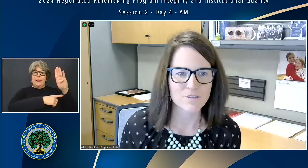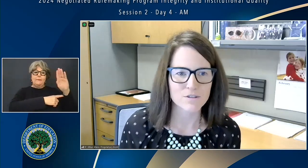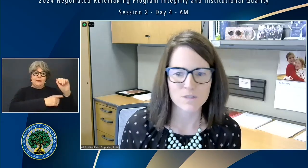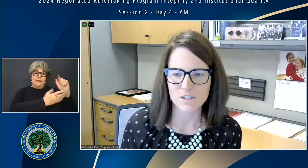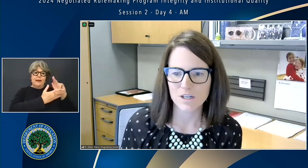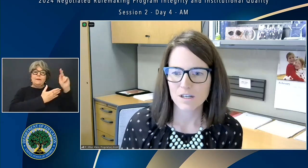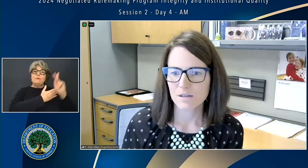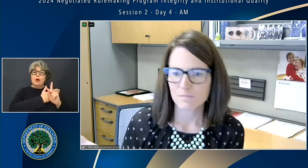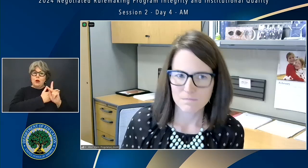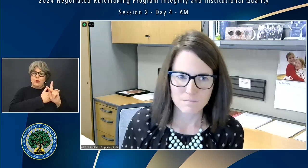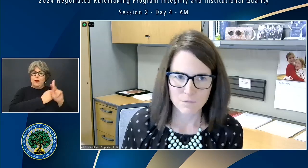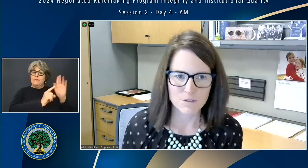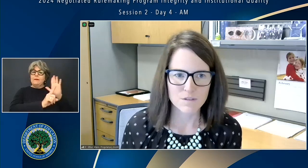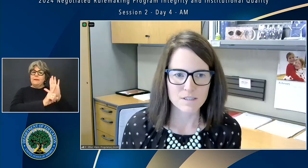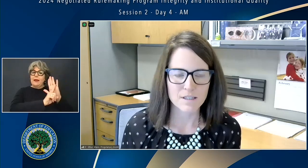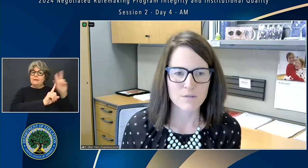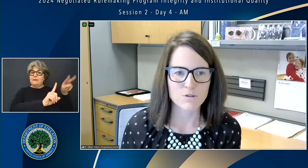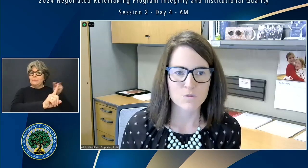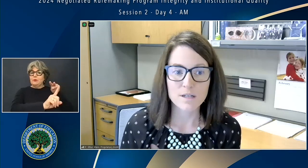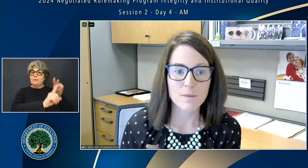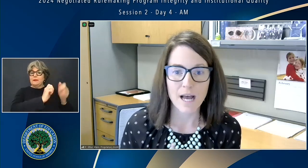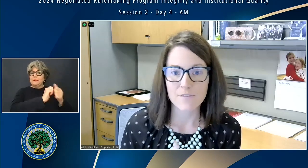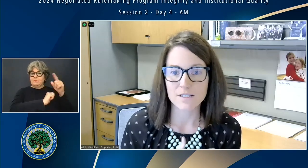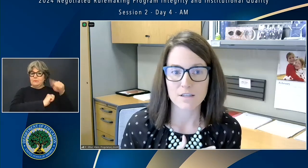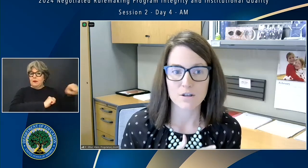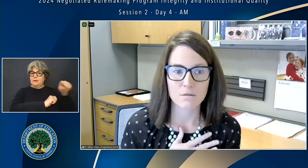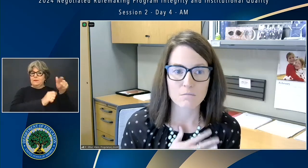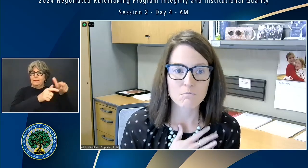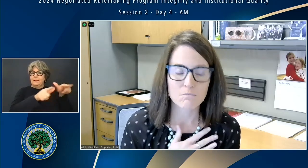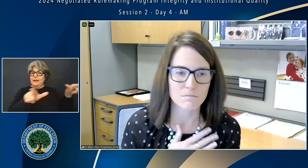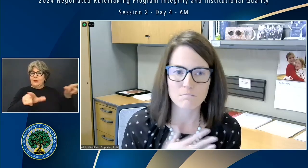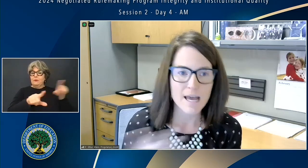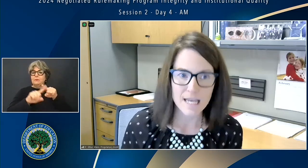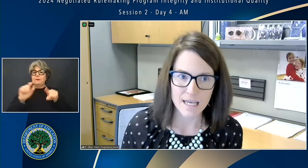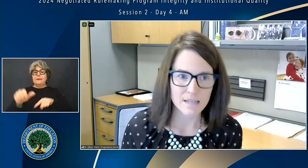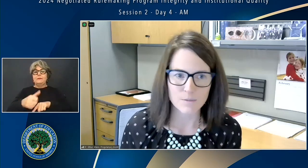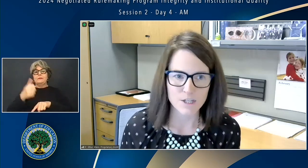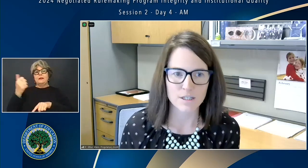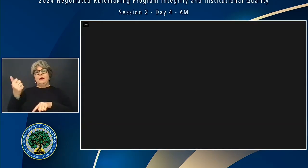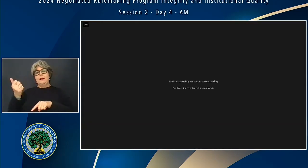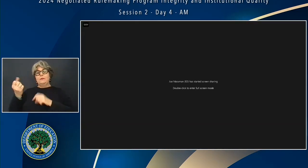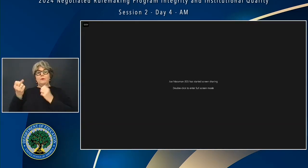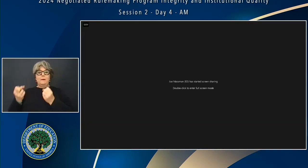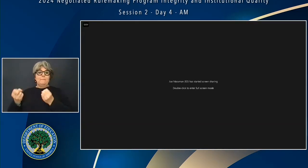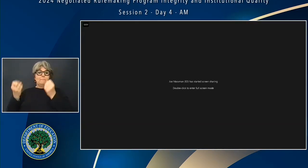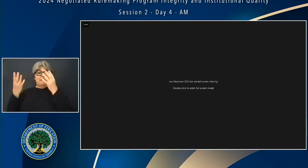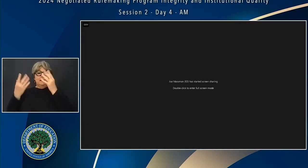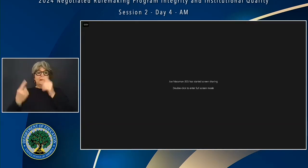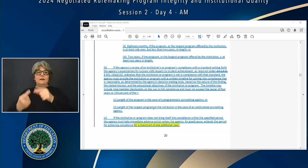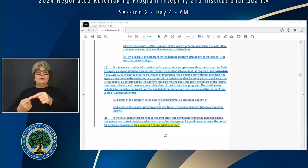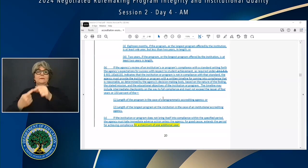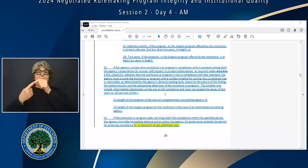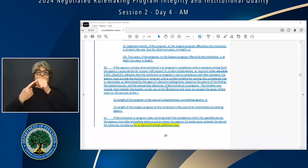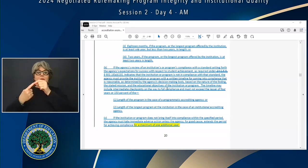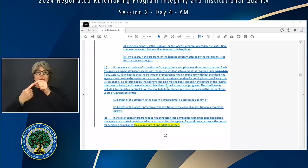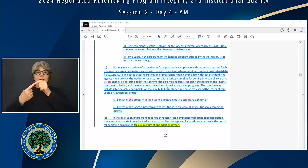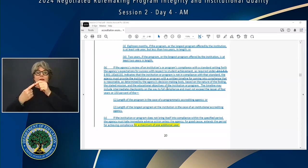through which most of the language was written. But obviously, there are many, especially postgraduate programs that are